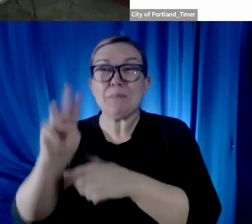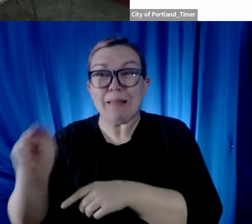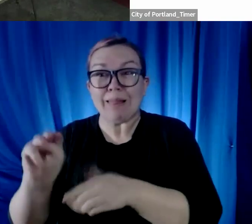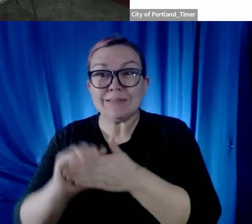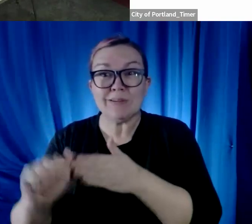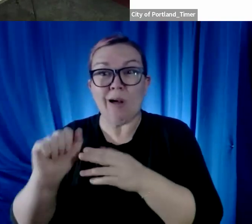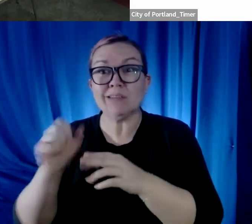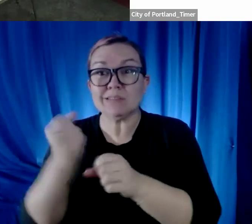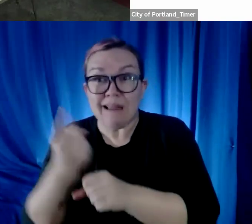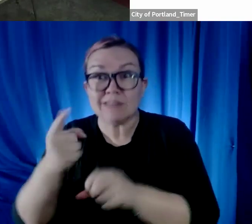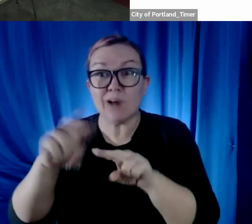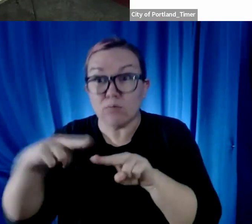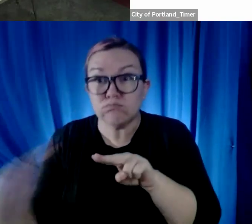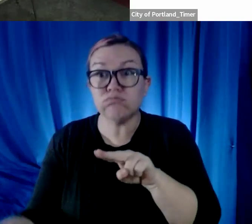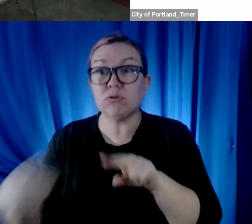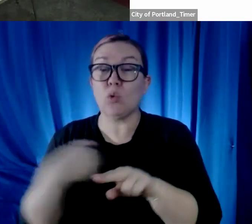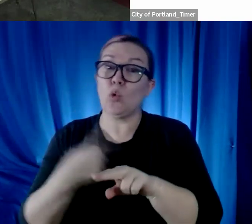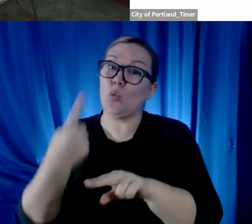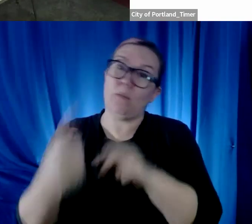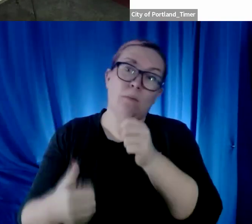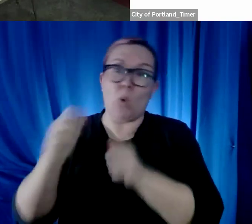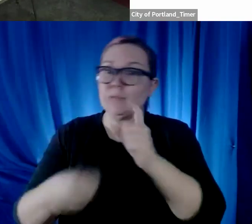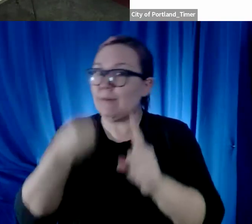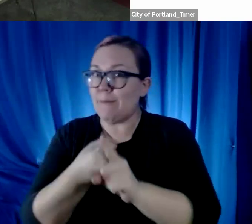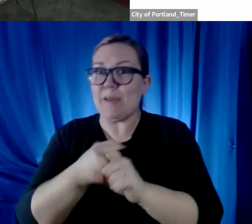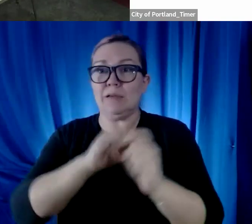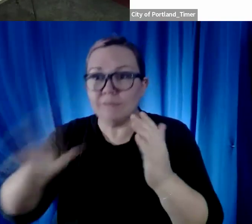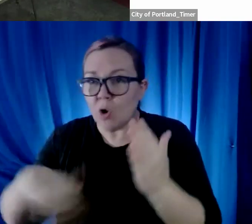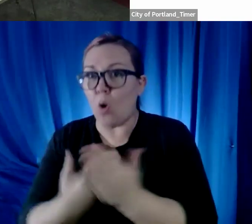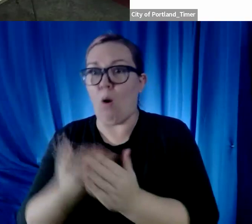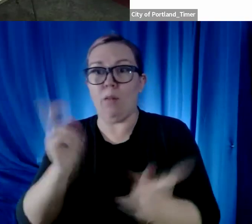Parks is currently one of the most impacted bureaus of all that utilize the general fund.